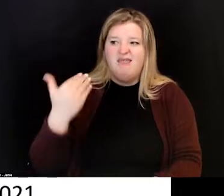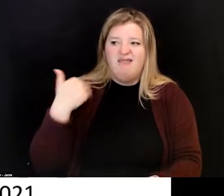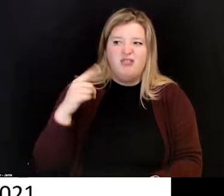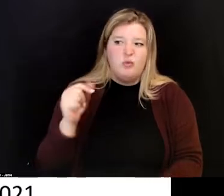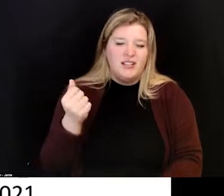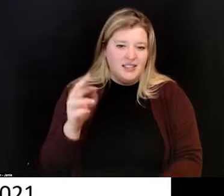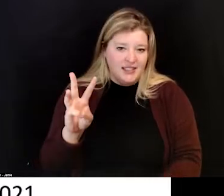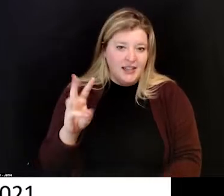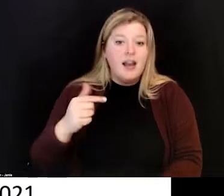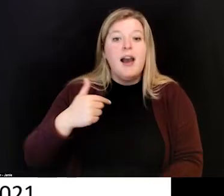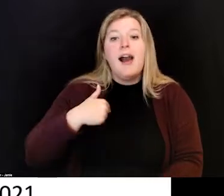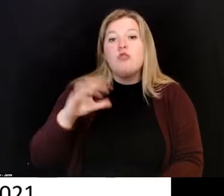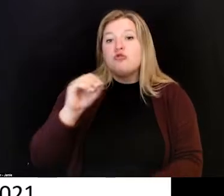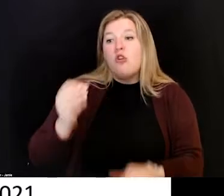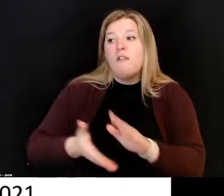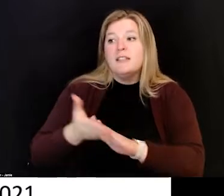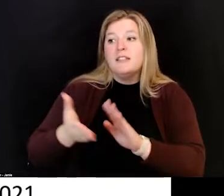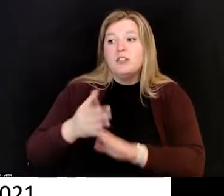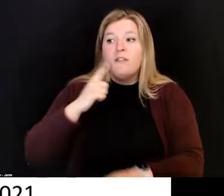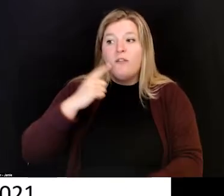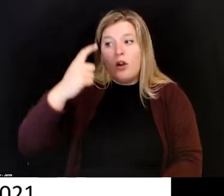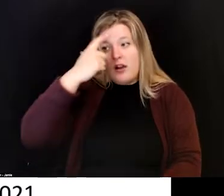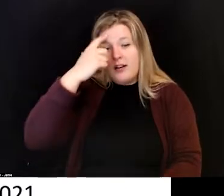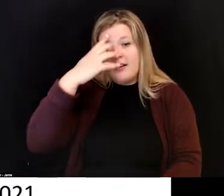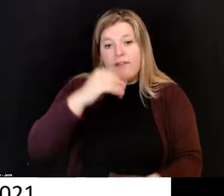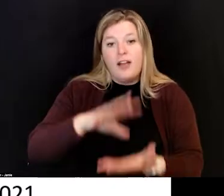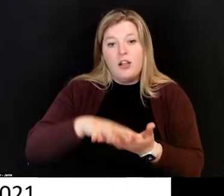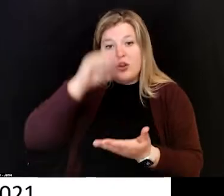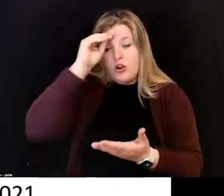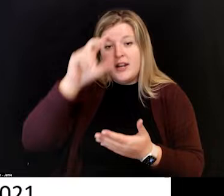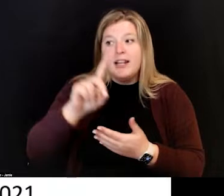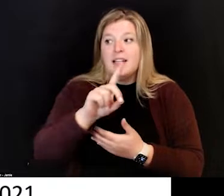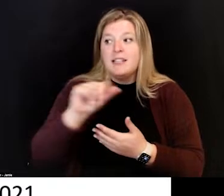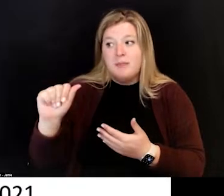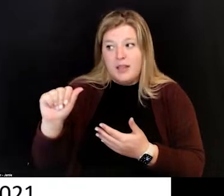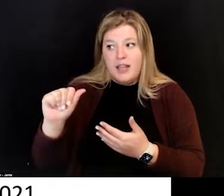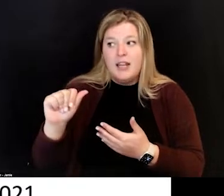for the Cognitive and Learning Disabilities Taskforce-- it's often referred to as COGA--